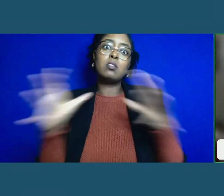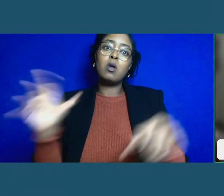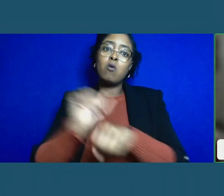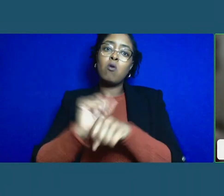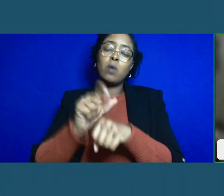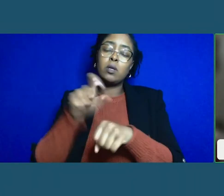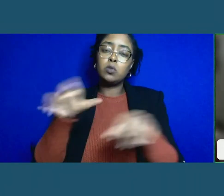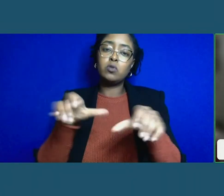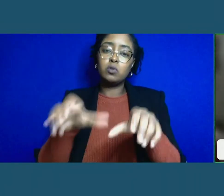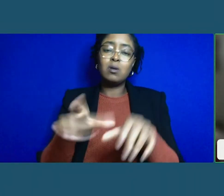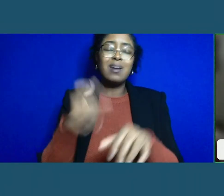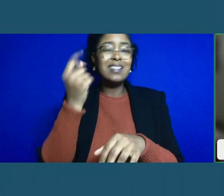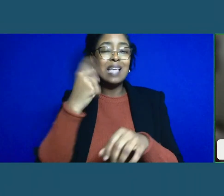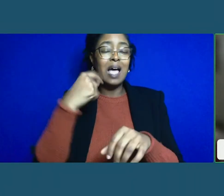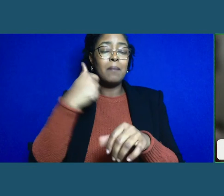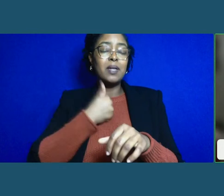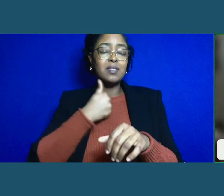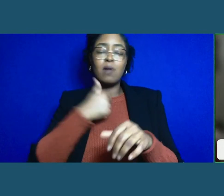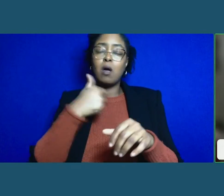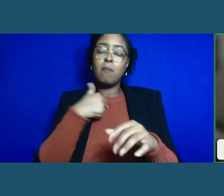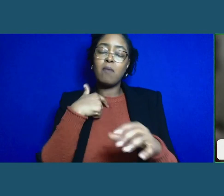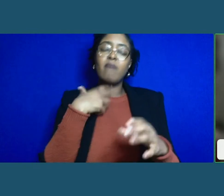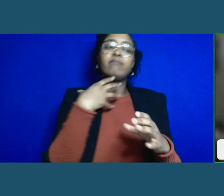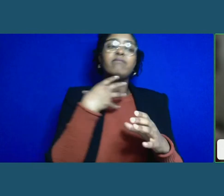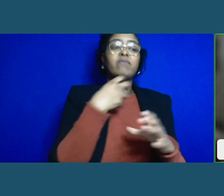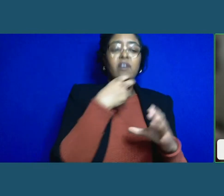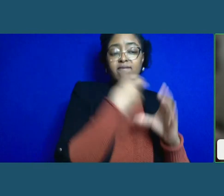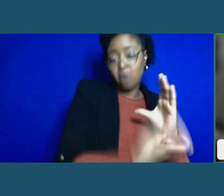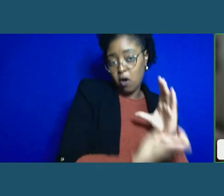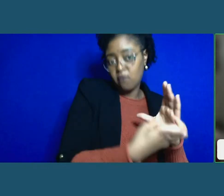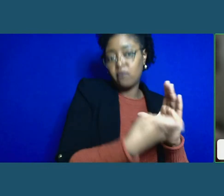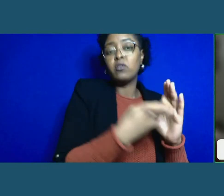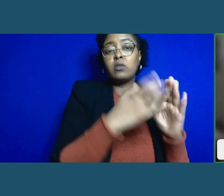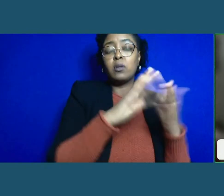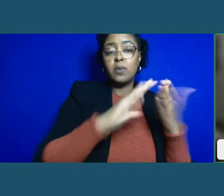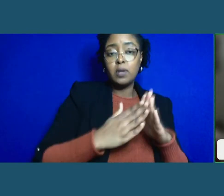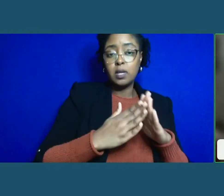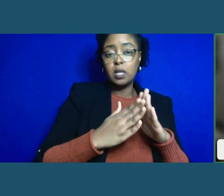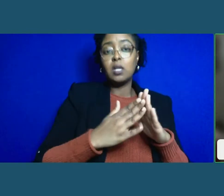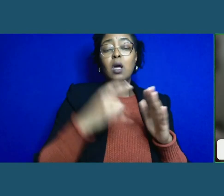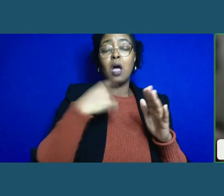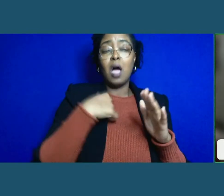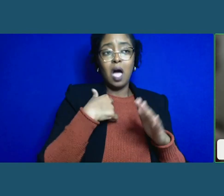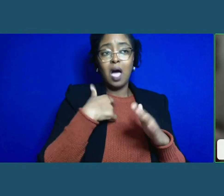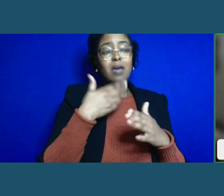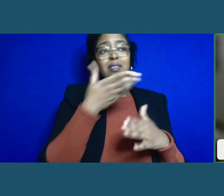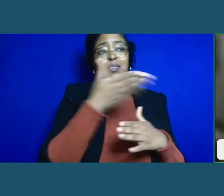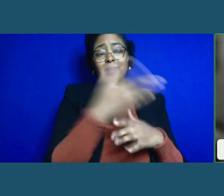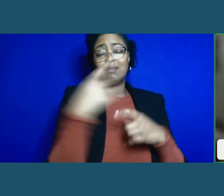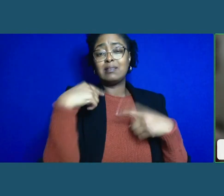still considerable work to do so I I'm very plugged into the